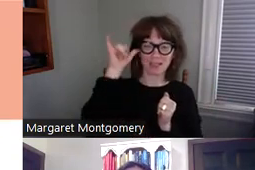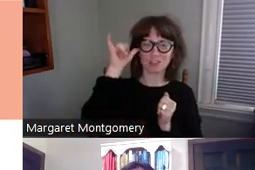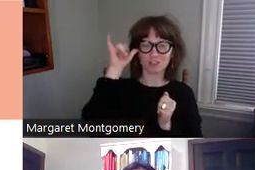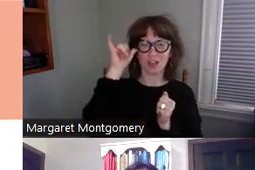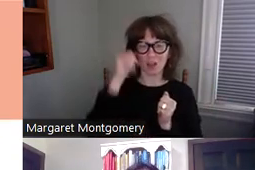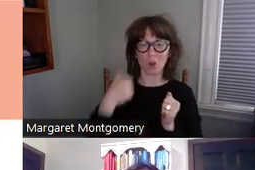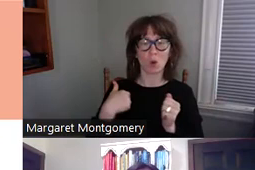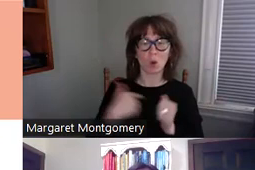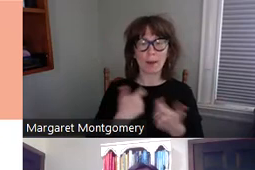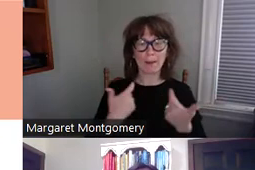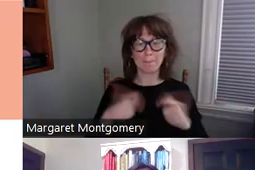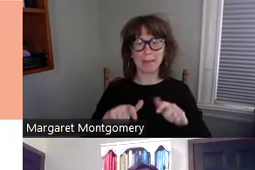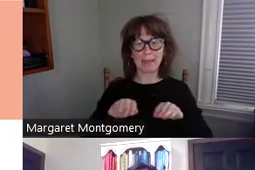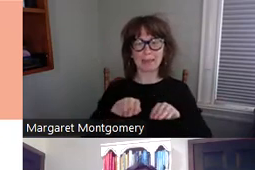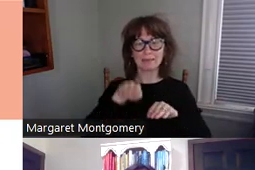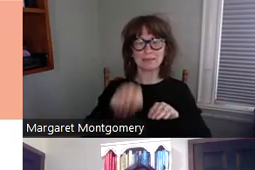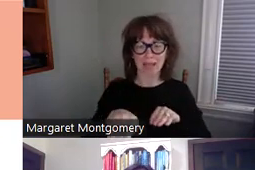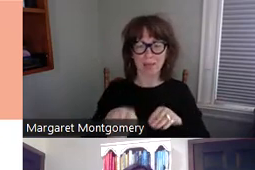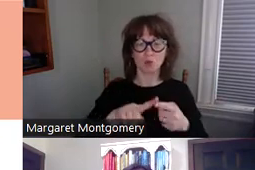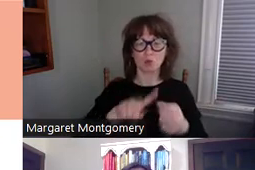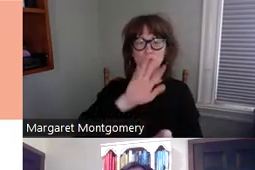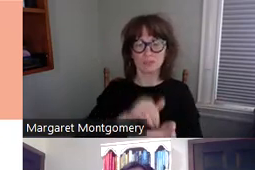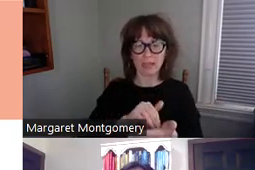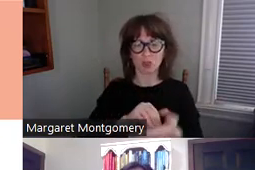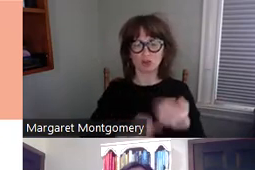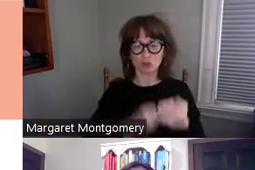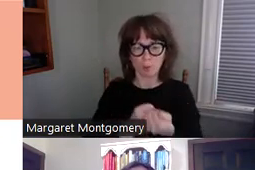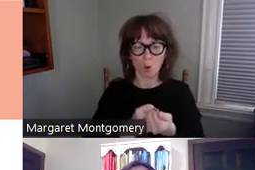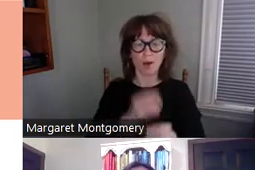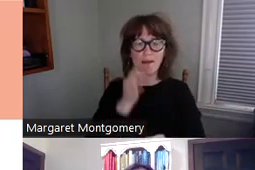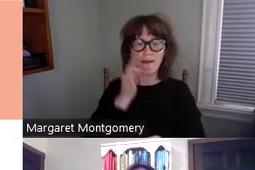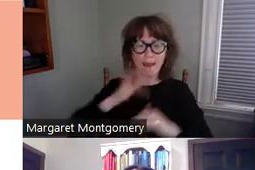the supporting and setting native and indigenous individuals in our community who should the